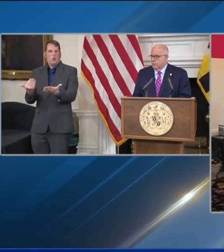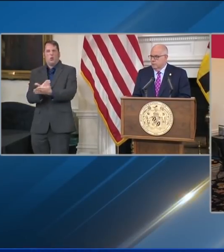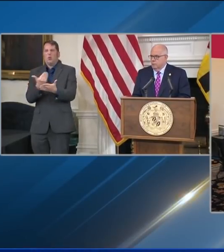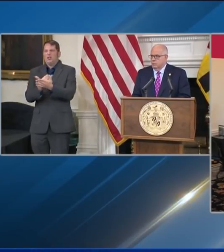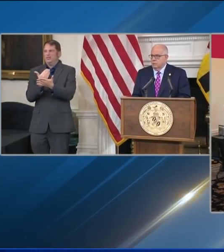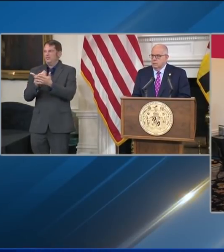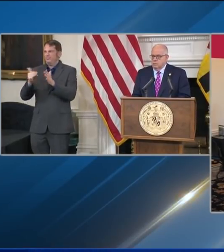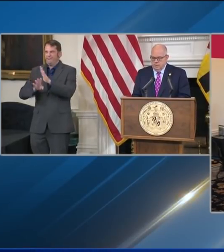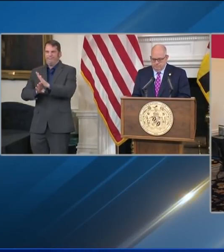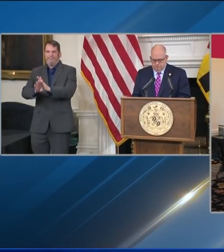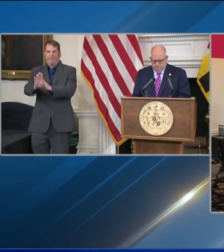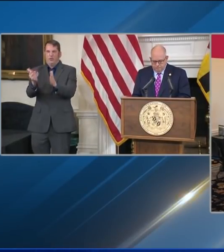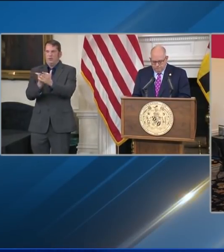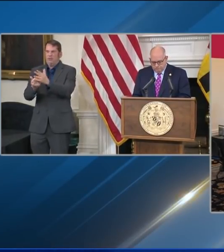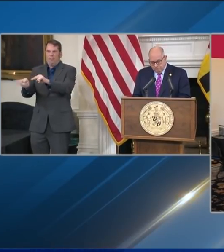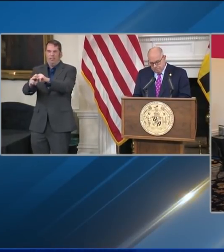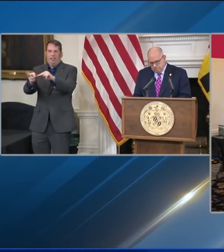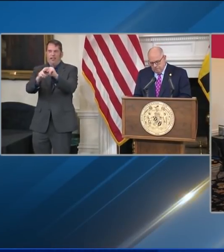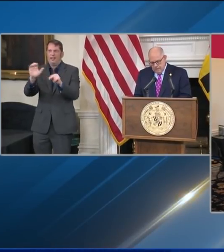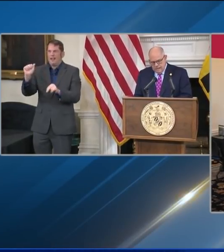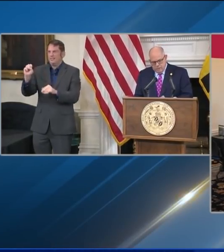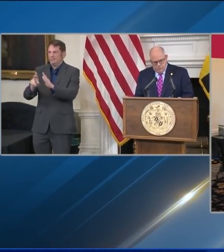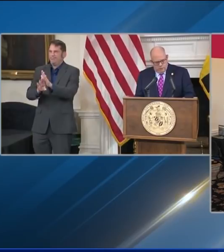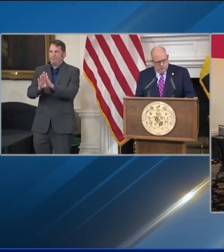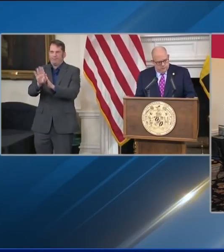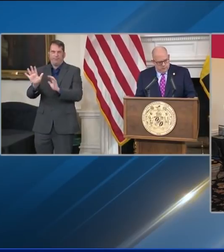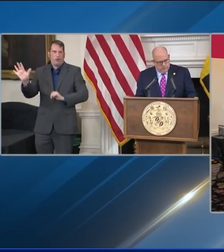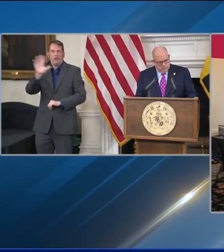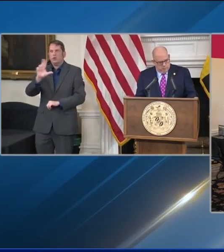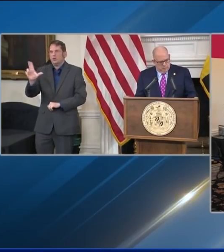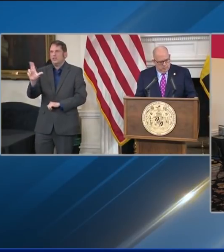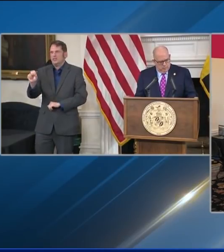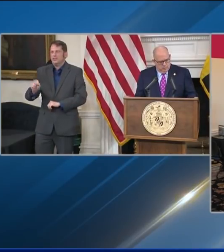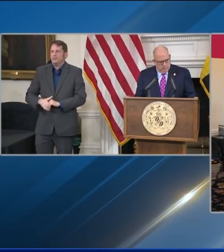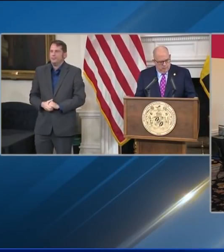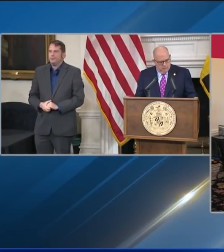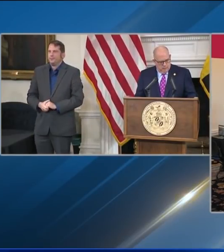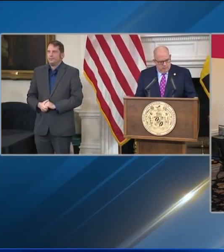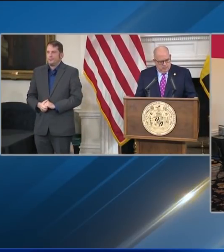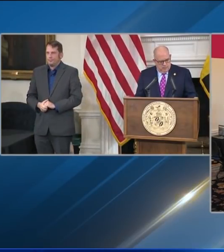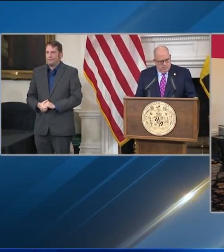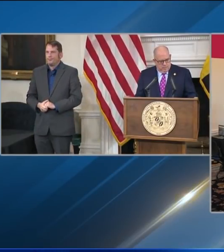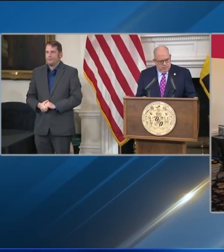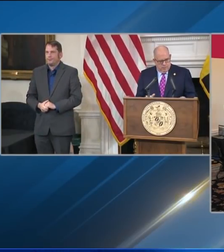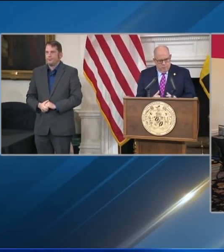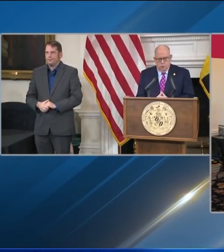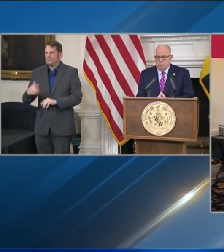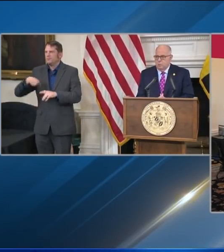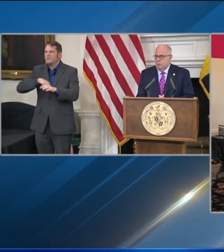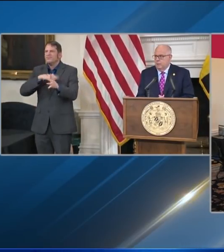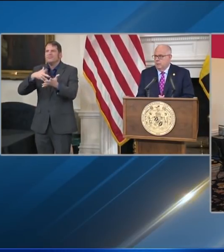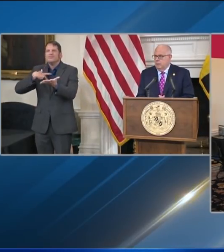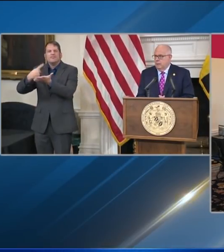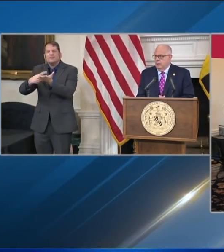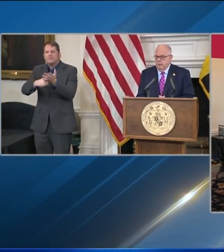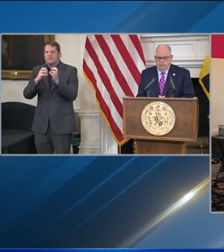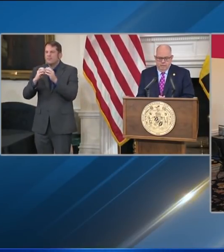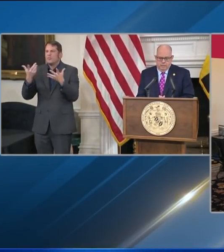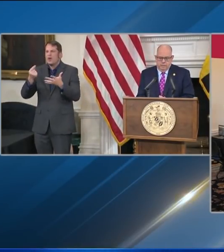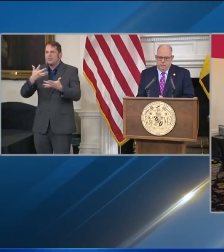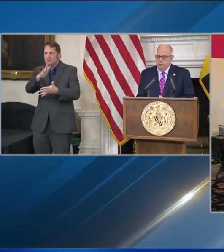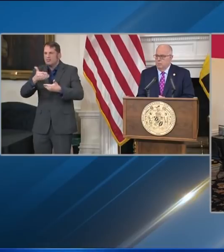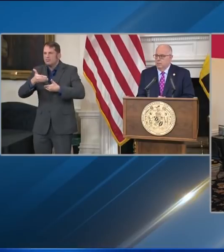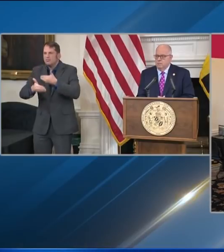FOR A MEETING REGARDING THE NEW SURGE OF COVID-19, WHICH IS RAGING ACROSS THE COUNTRY.